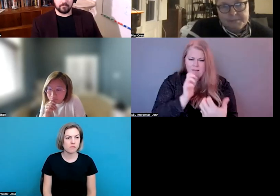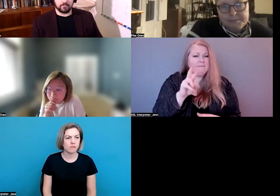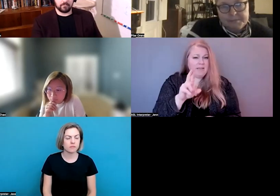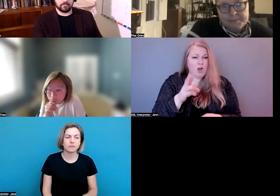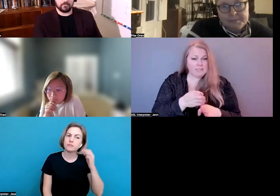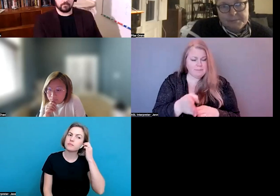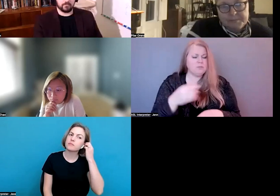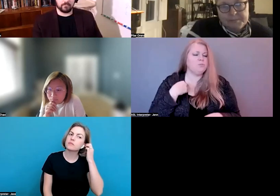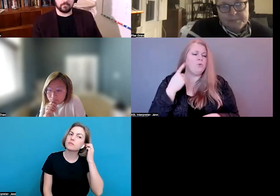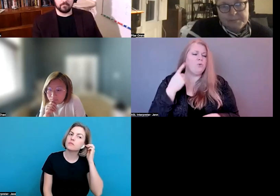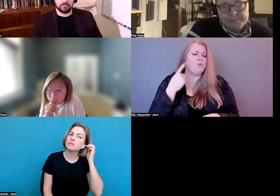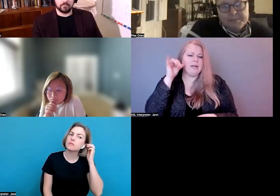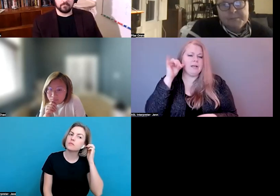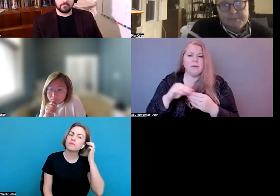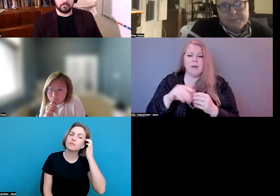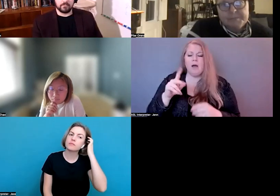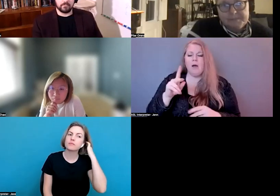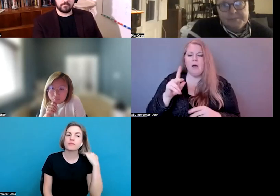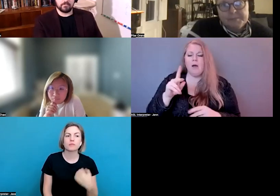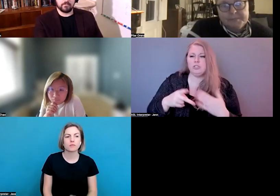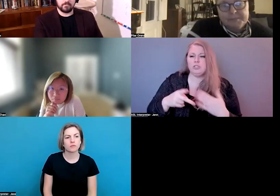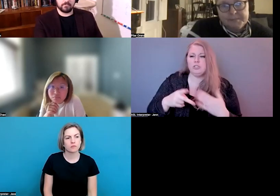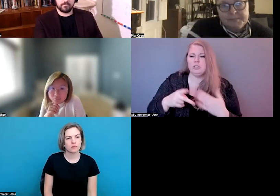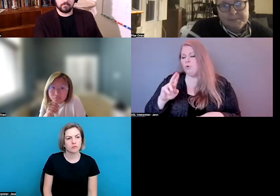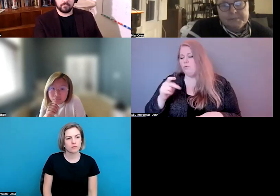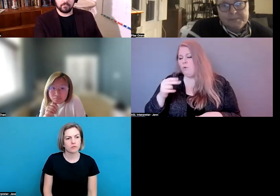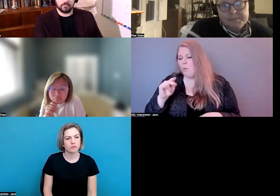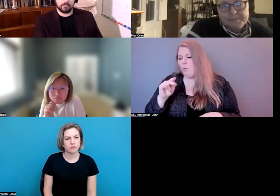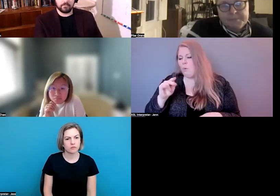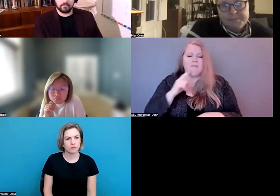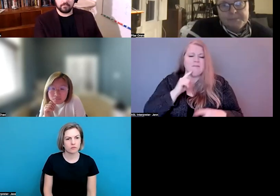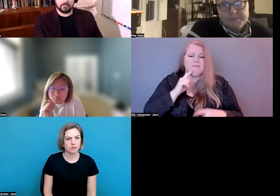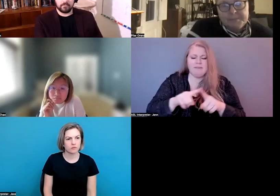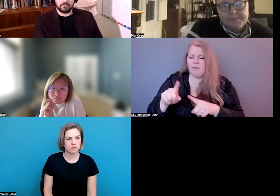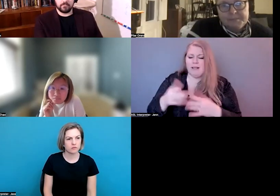We heard yesterday about project euphoria and a lot of work happening in voice UI.